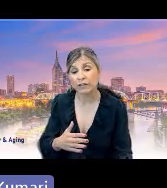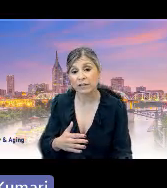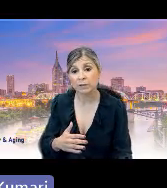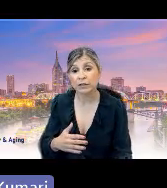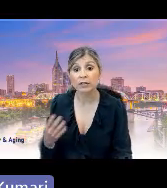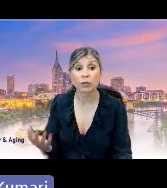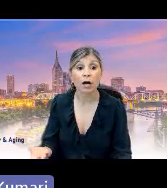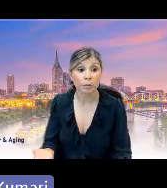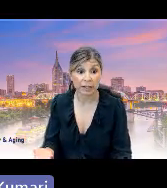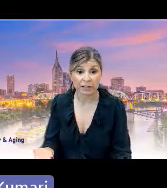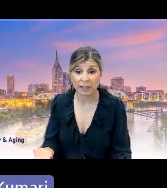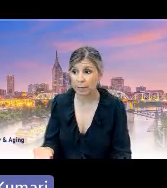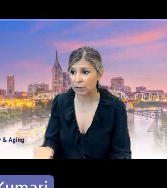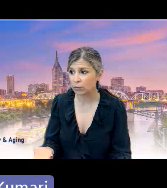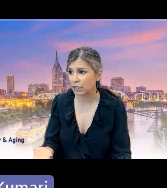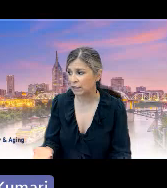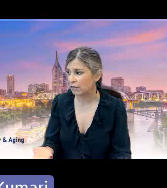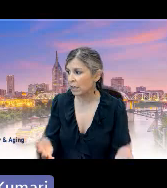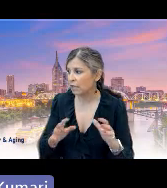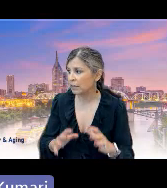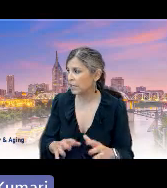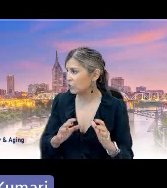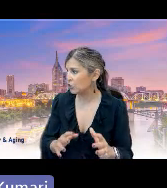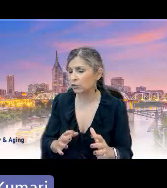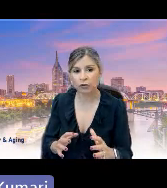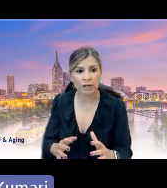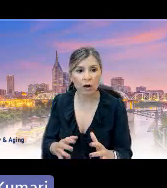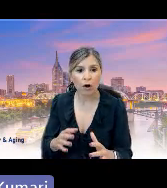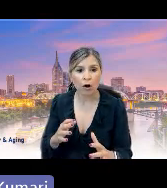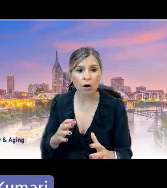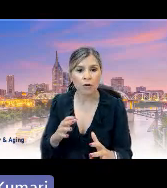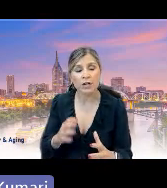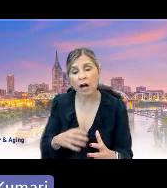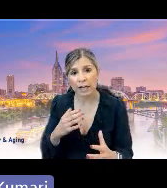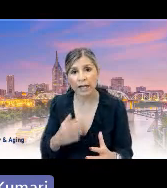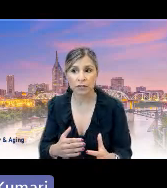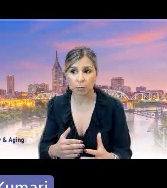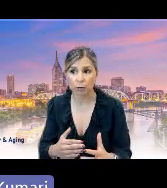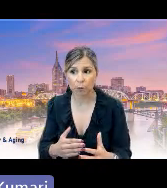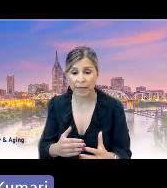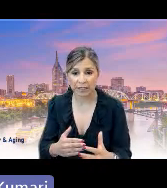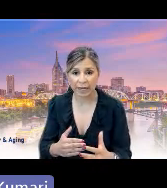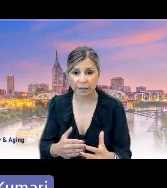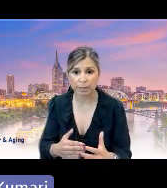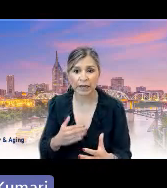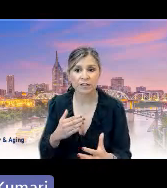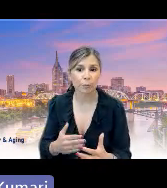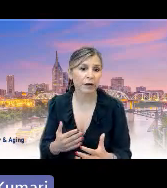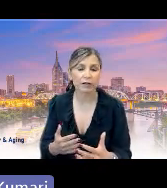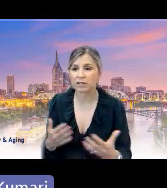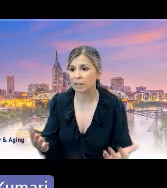who have disabilities or complex medical needs. These children are not eligible for Medicaid because their parents simply